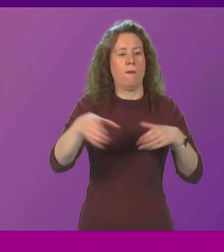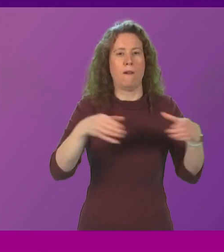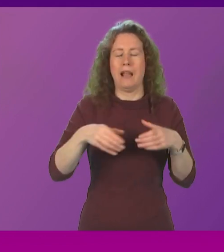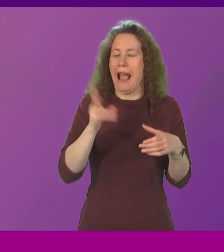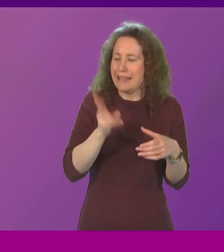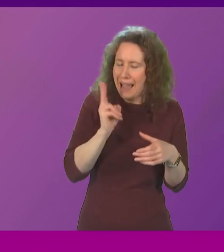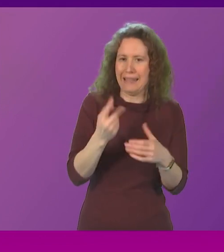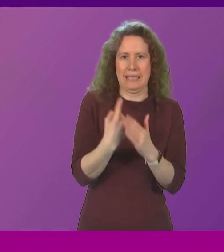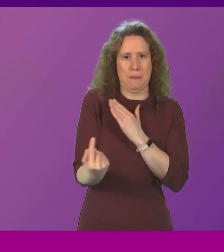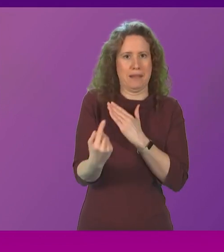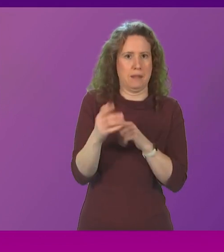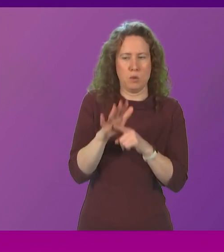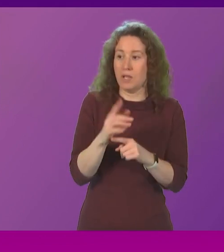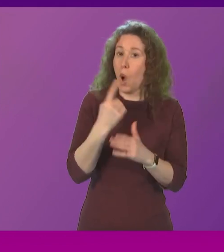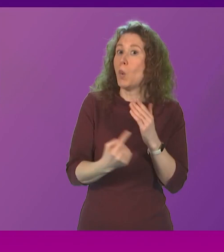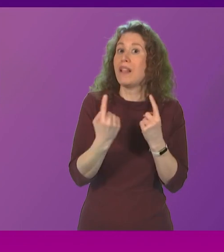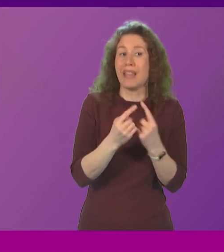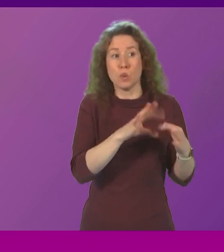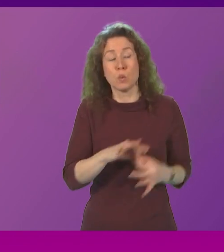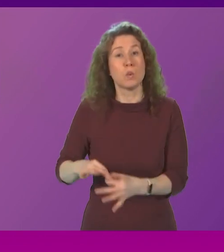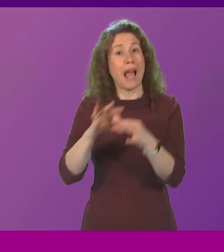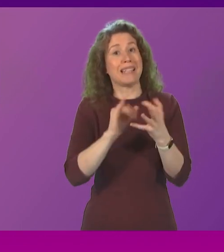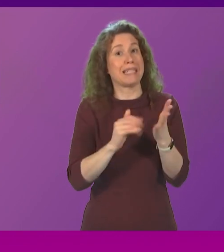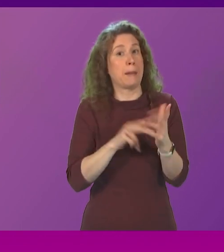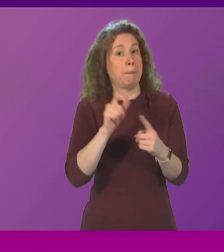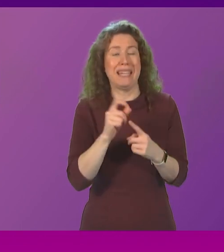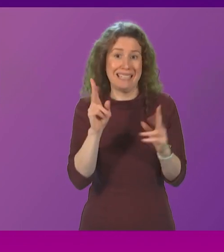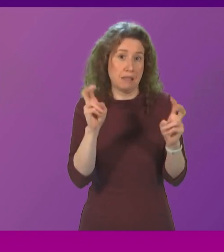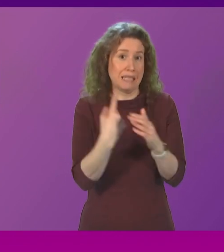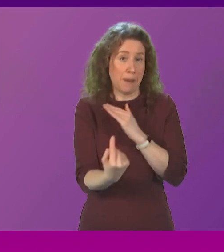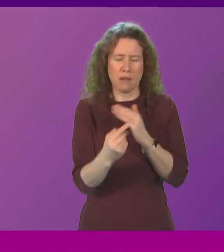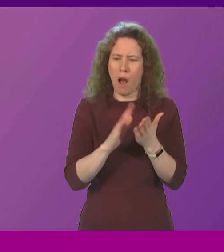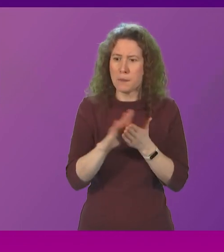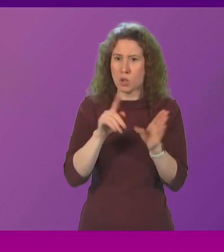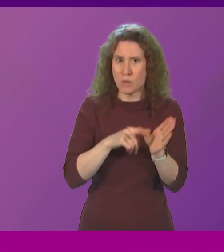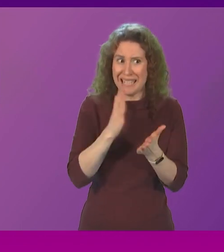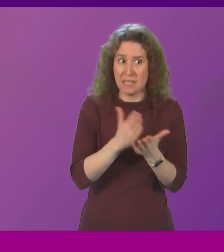it is the only thing that unites the SNP. Humza Yousaf is more divisive than even Nicola Sturgeon was.